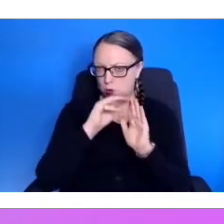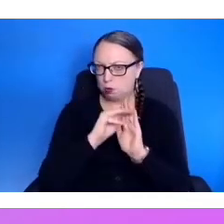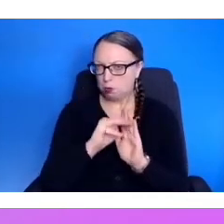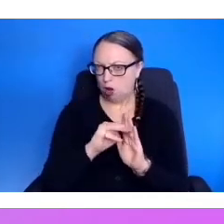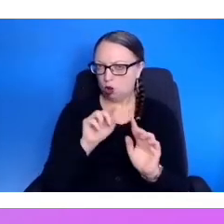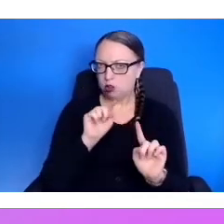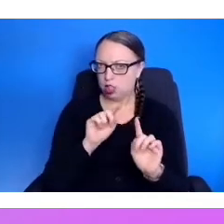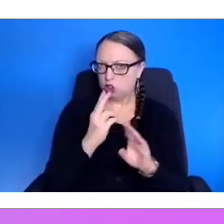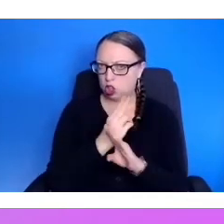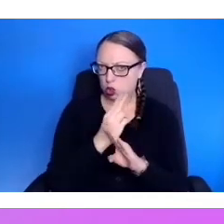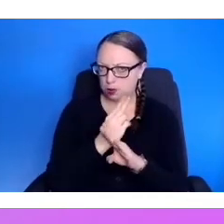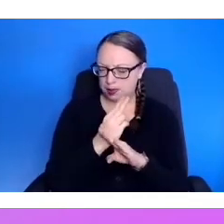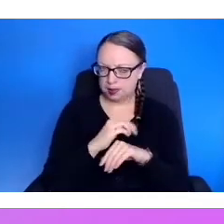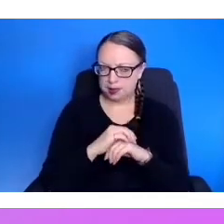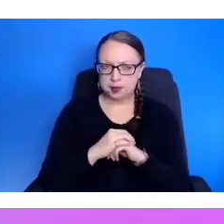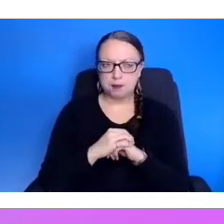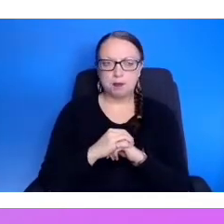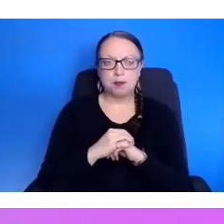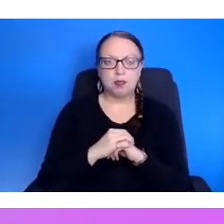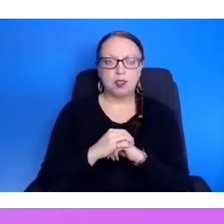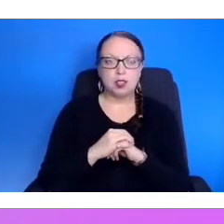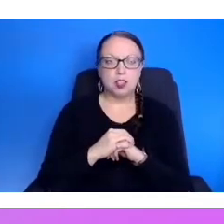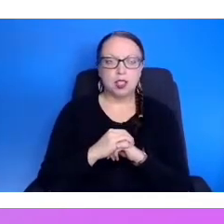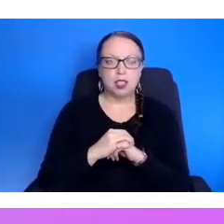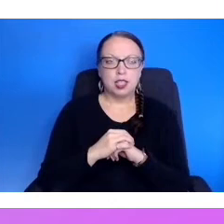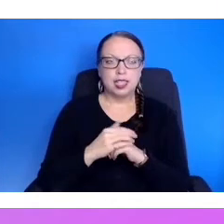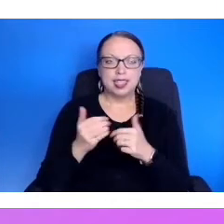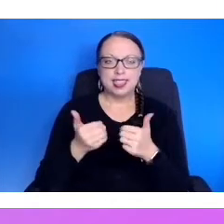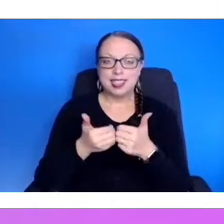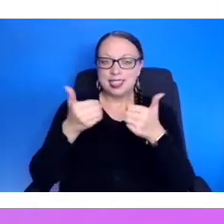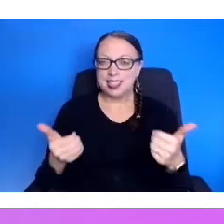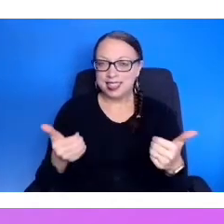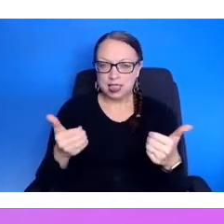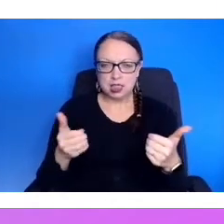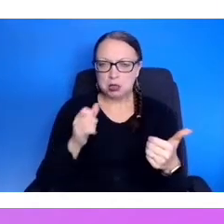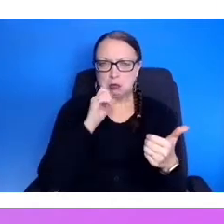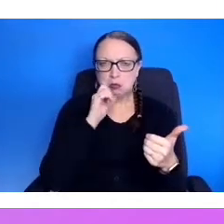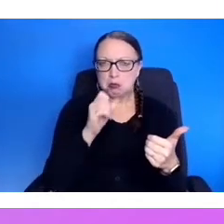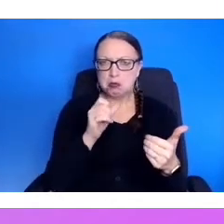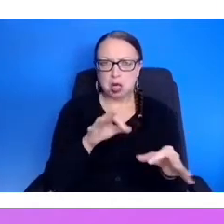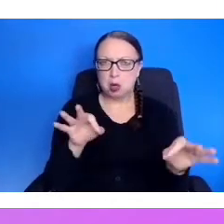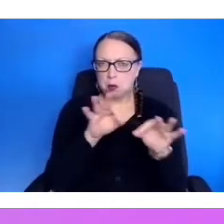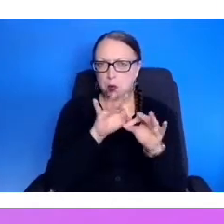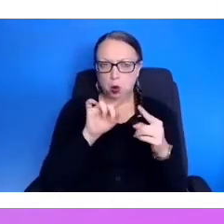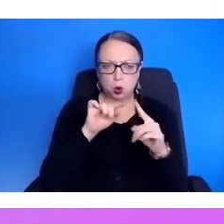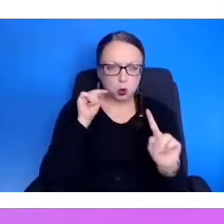which is to say that distance doesn't mean much to her the the numbers itself this is also the case